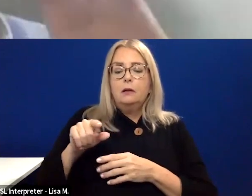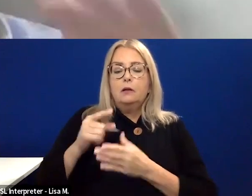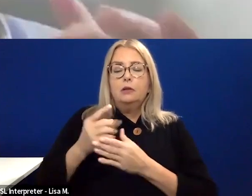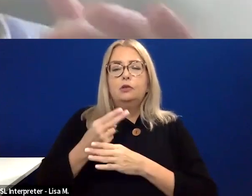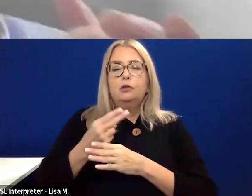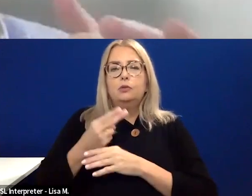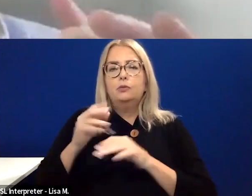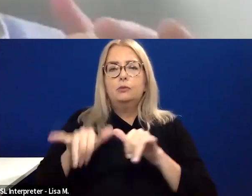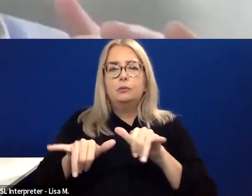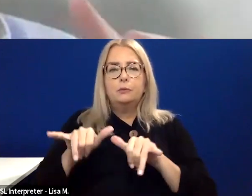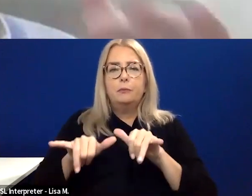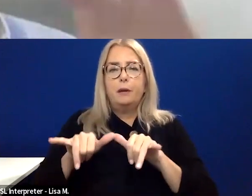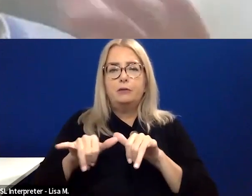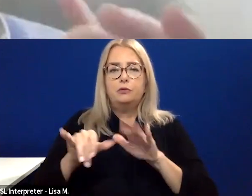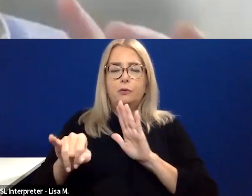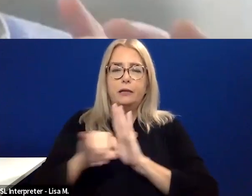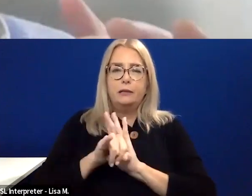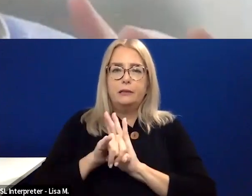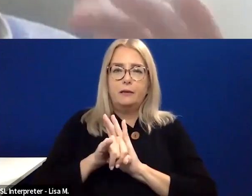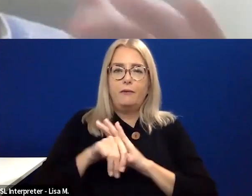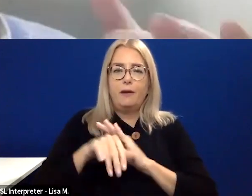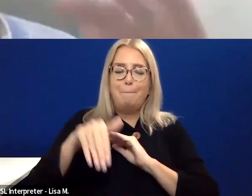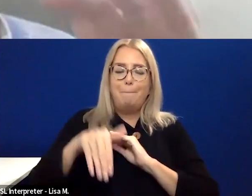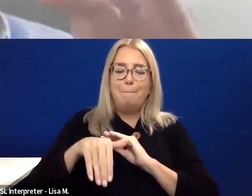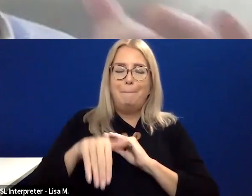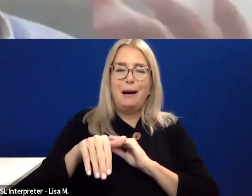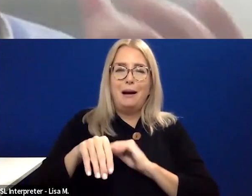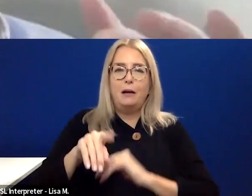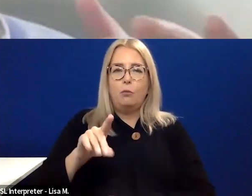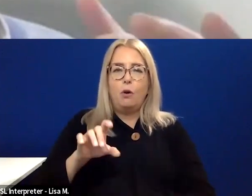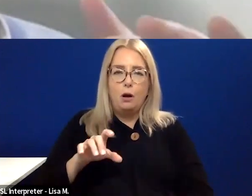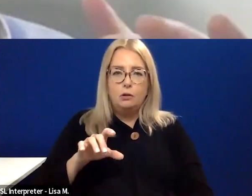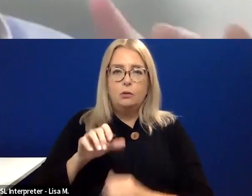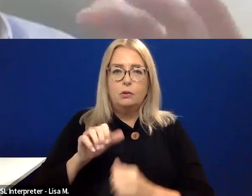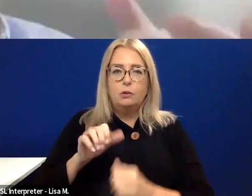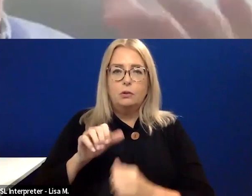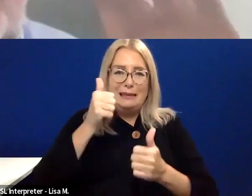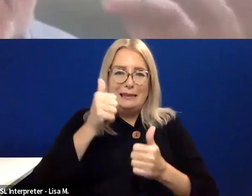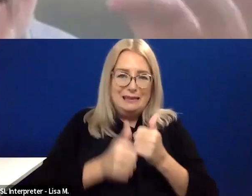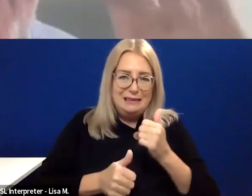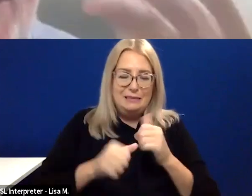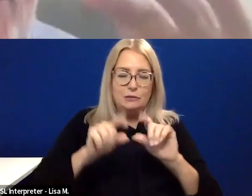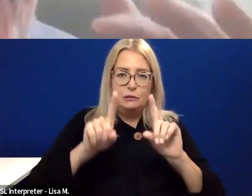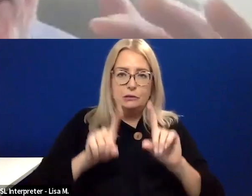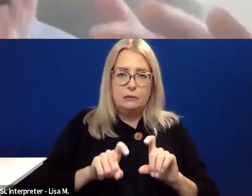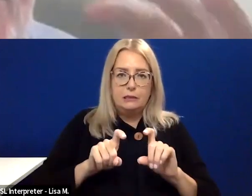bottom hundred kids on each test that's the 10th percentile and look to see how many of those kids